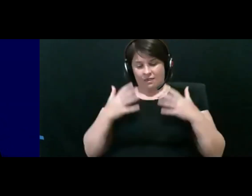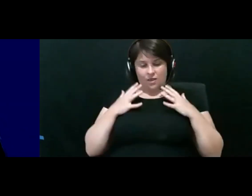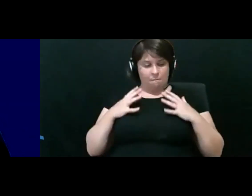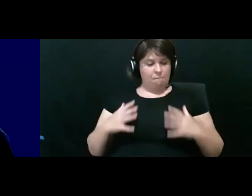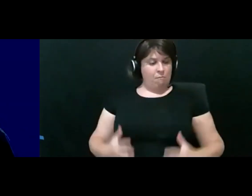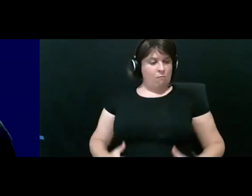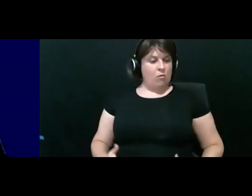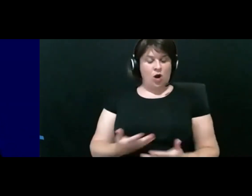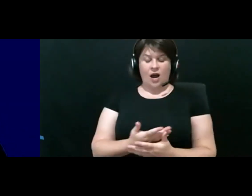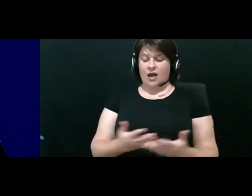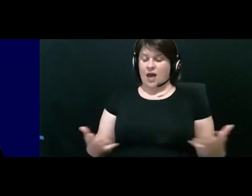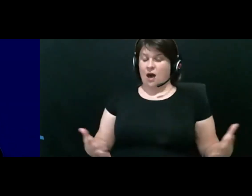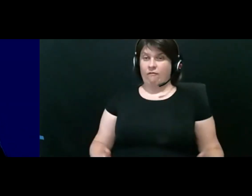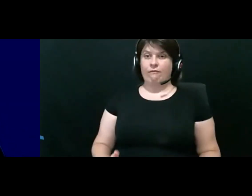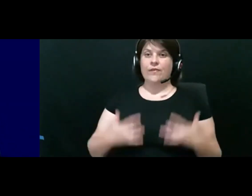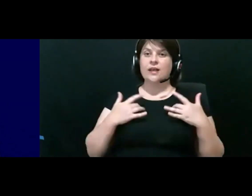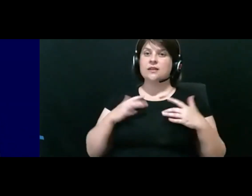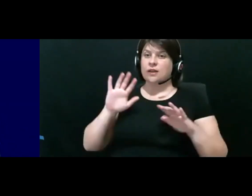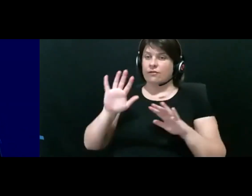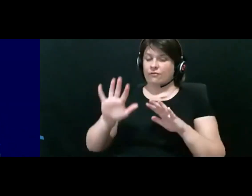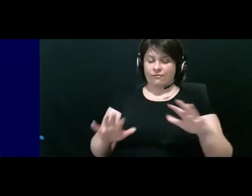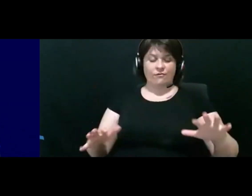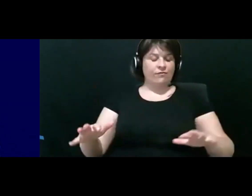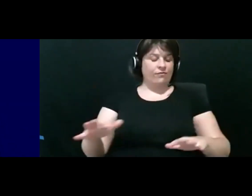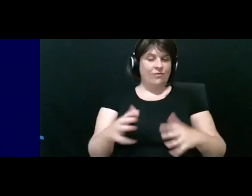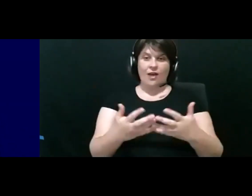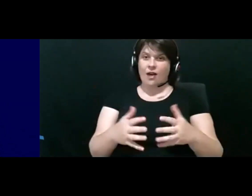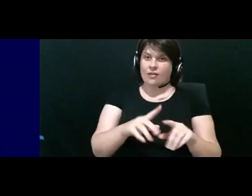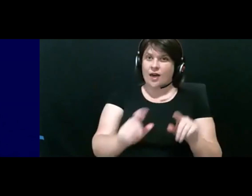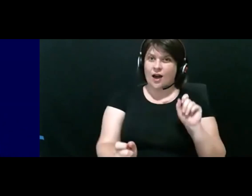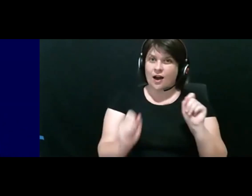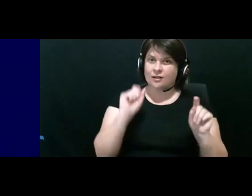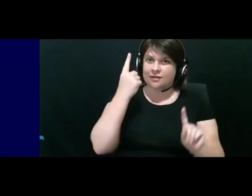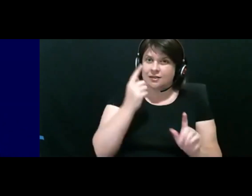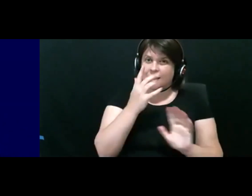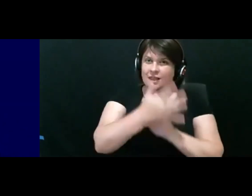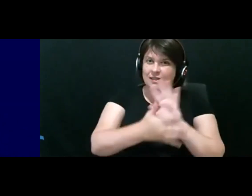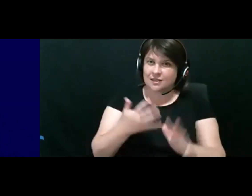the person is experiencing that sign, if they could somehow experience the sign as more of